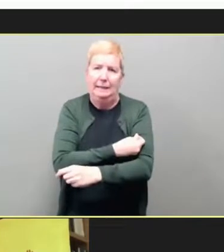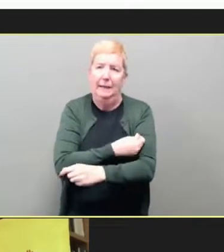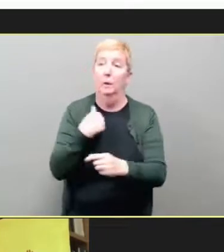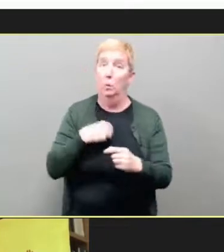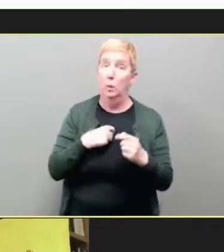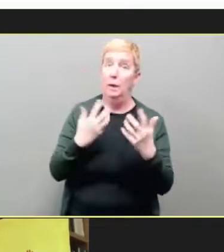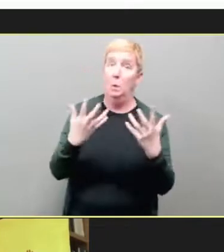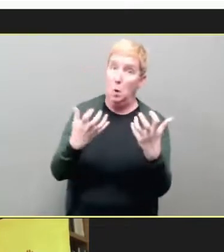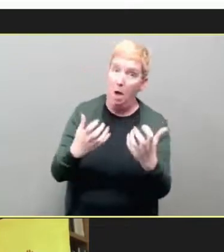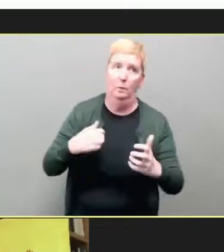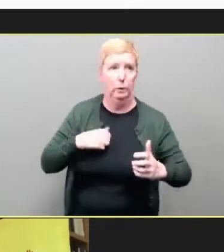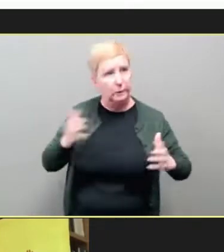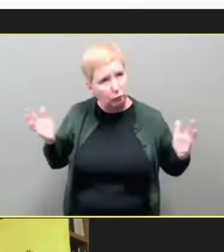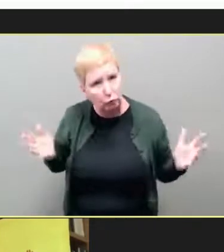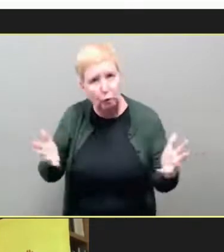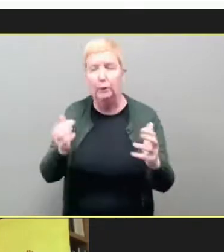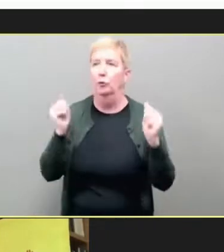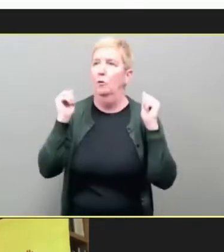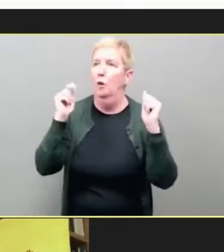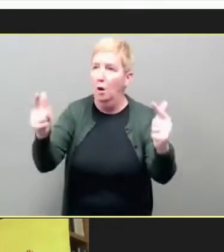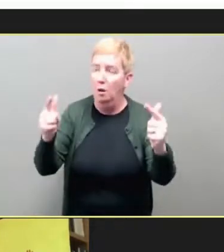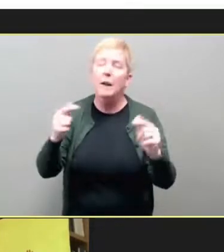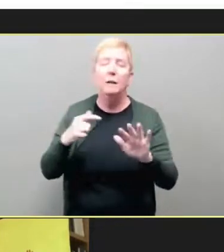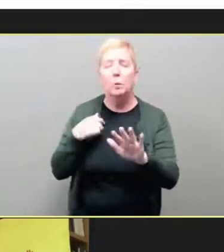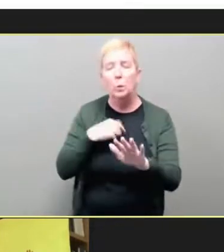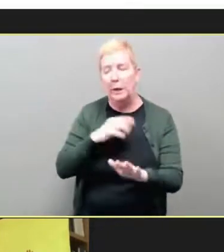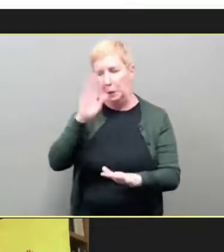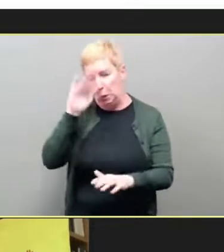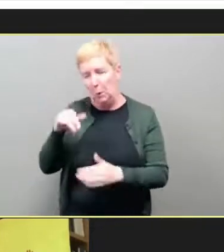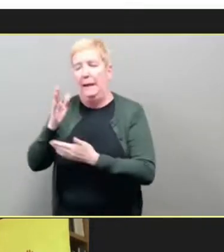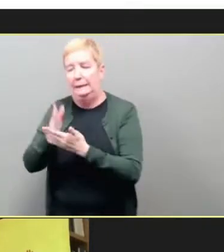we know that some academic institutions are looking at maybe moving towards